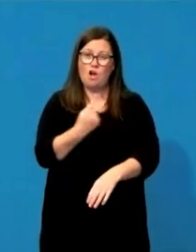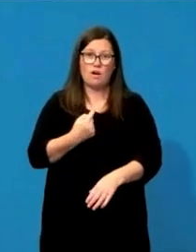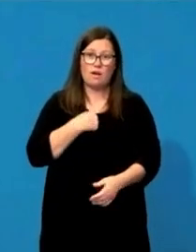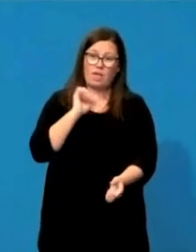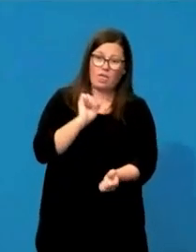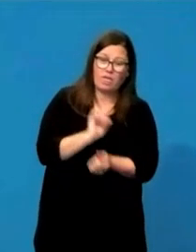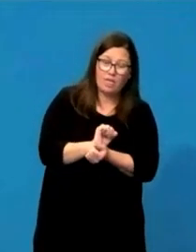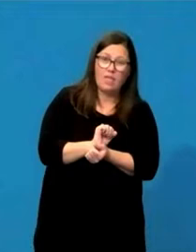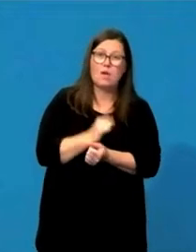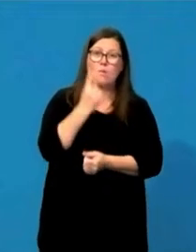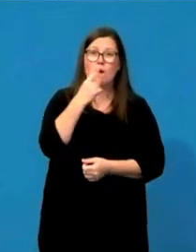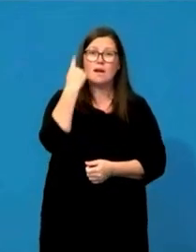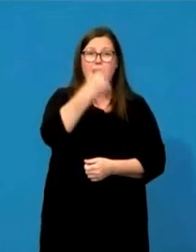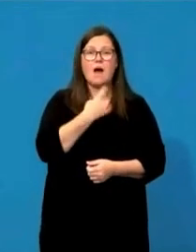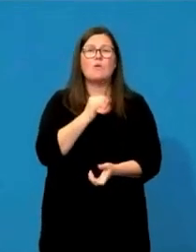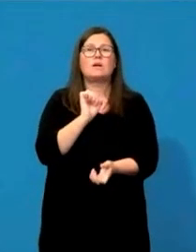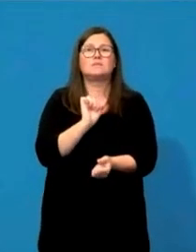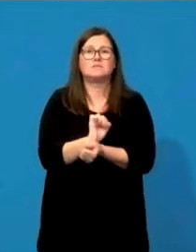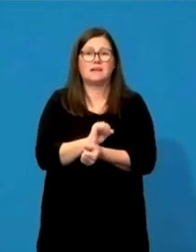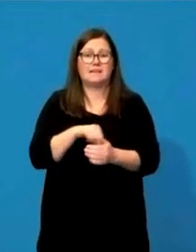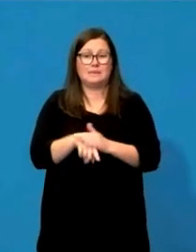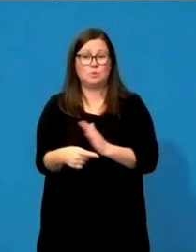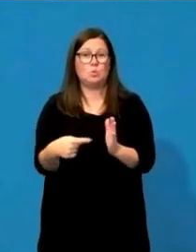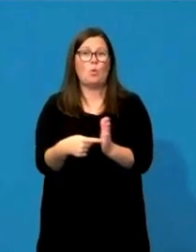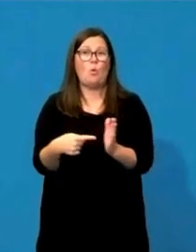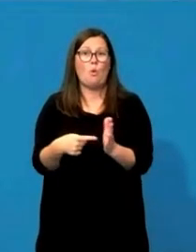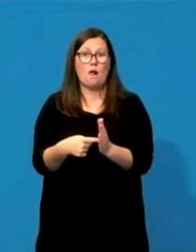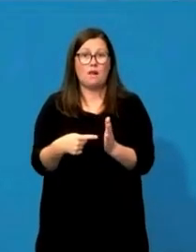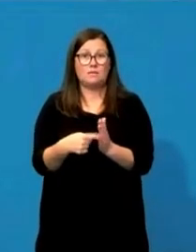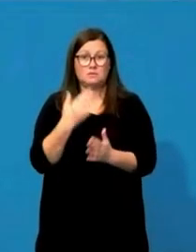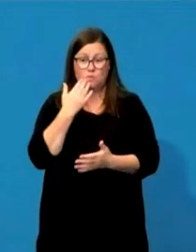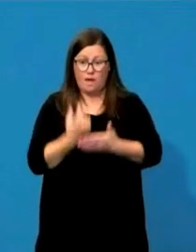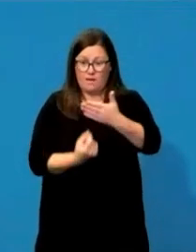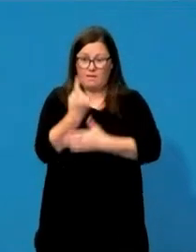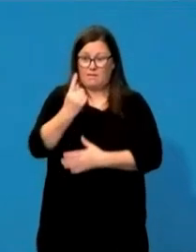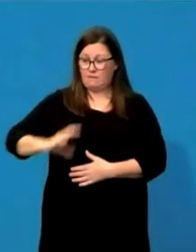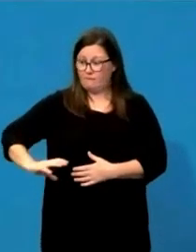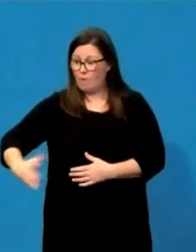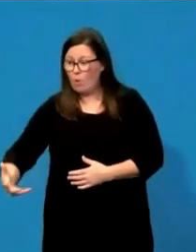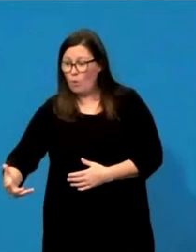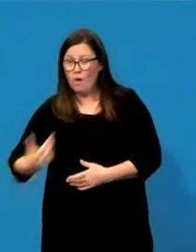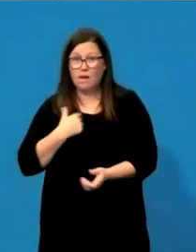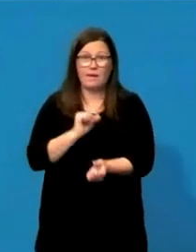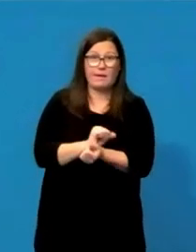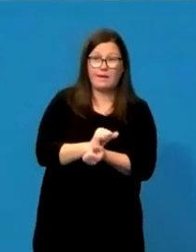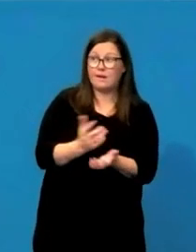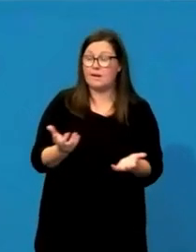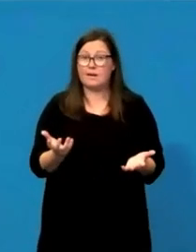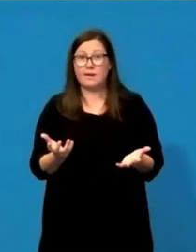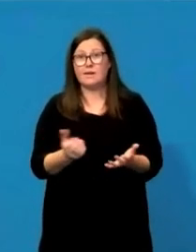And so you really need to have your wheelchair replaced.